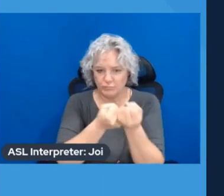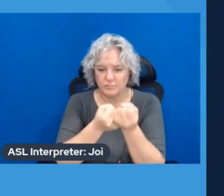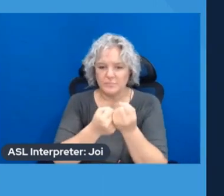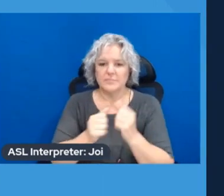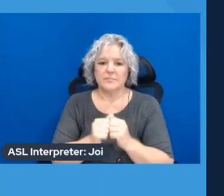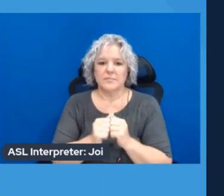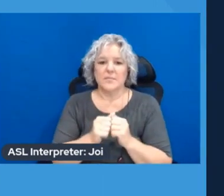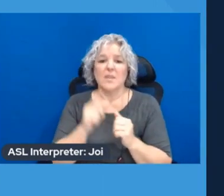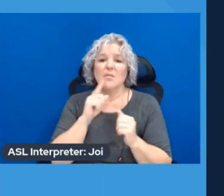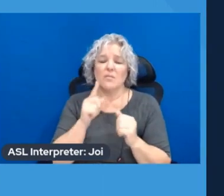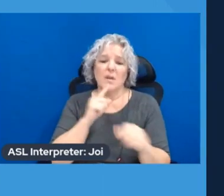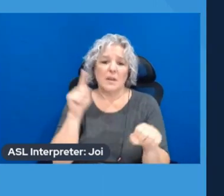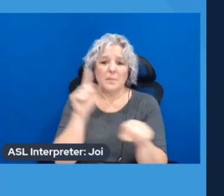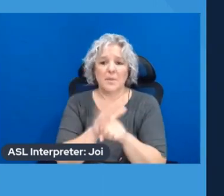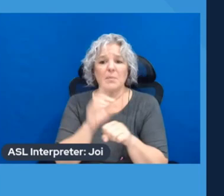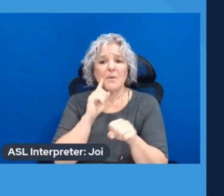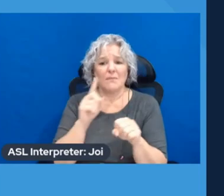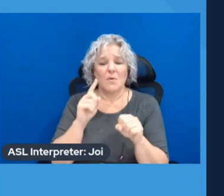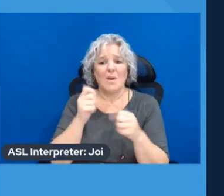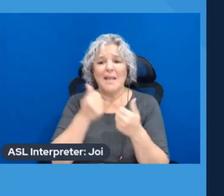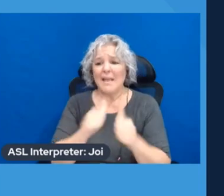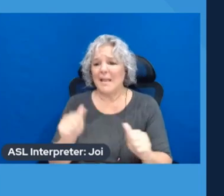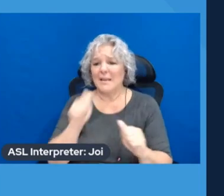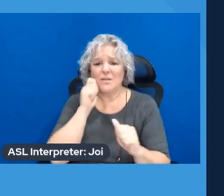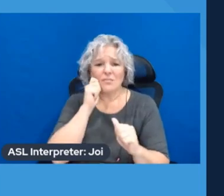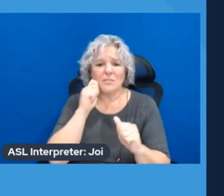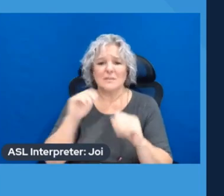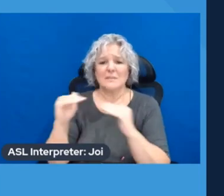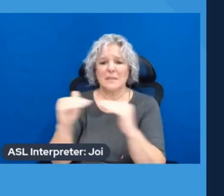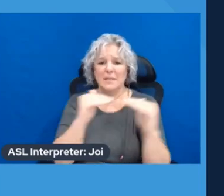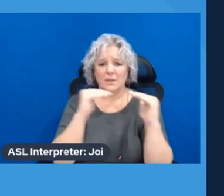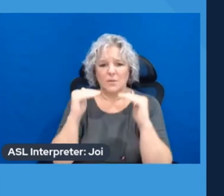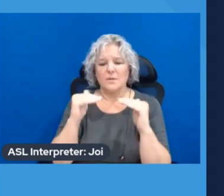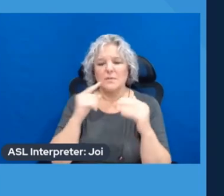is embedded throughout our work, characterized by respect for all people.